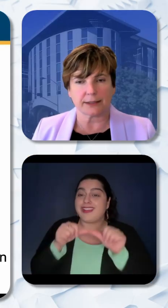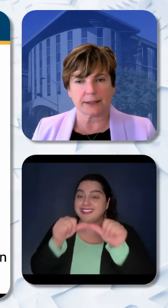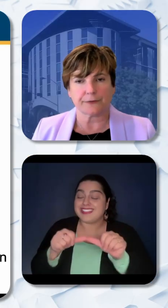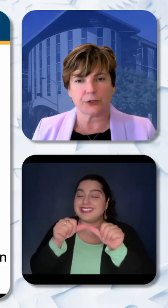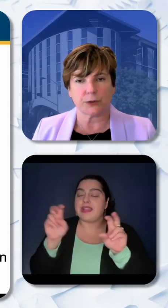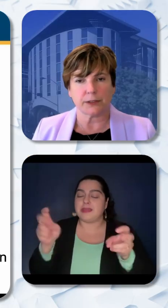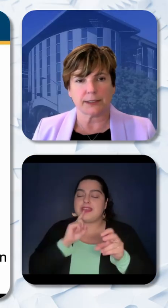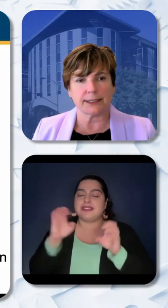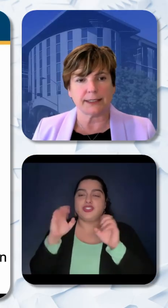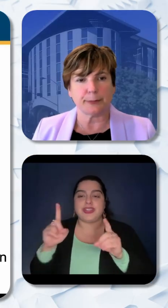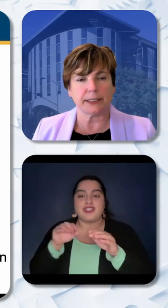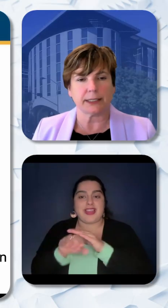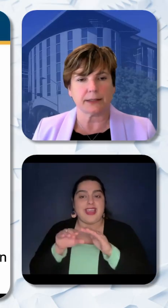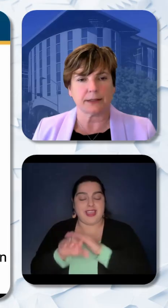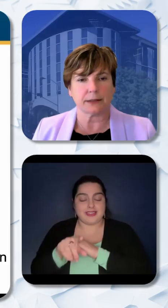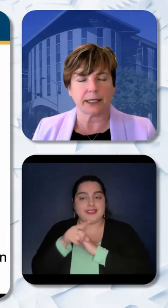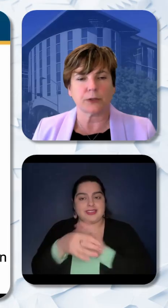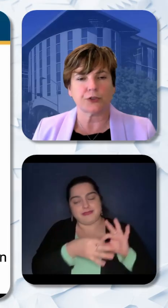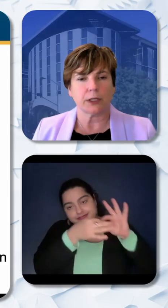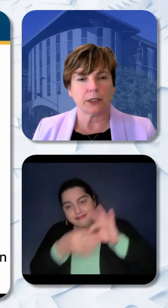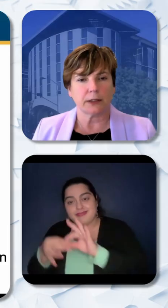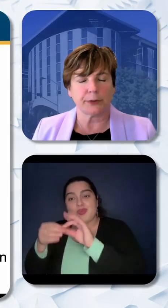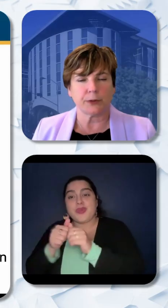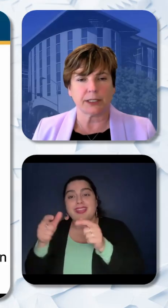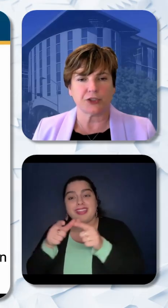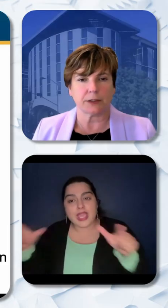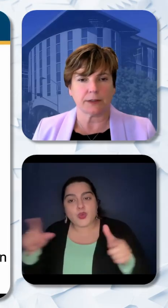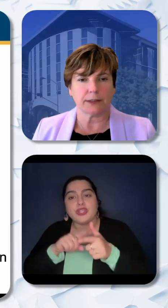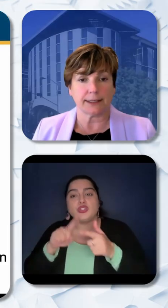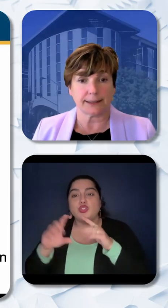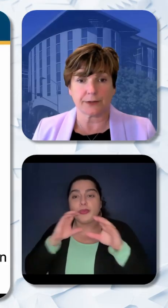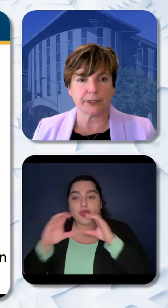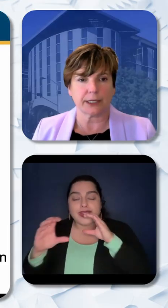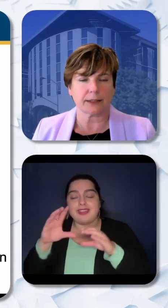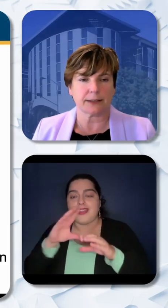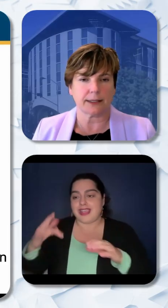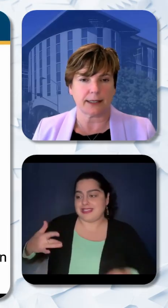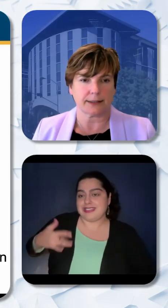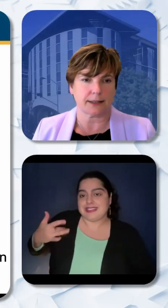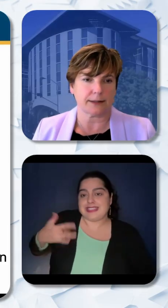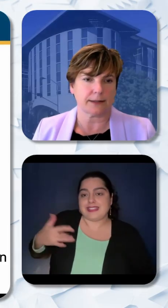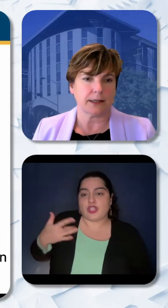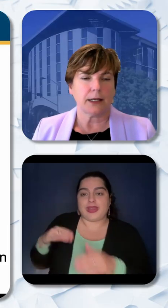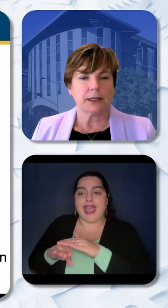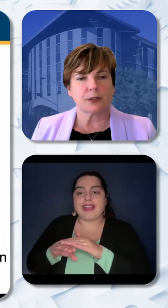access for students is deeply connected to language, communication, and sensory access.